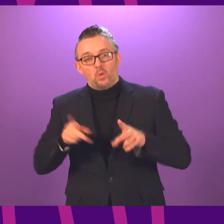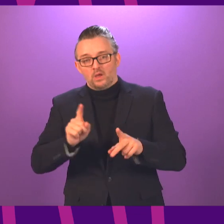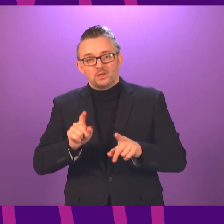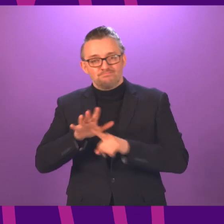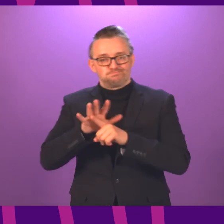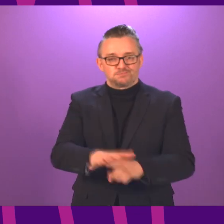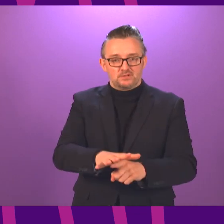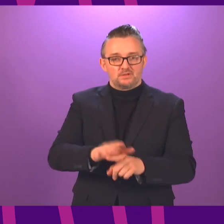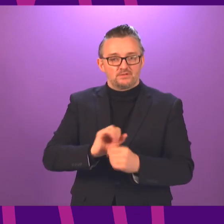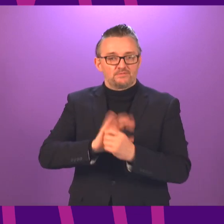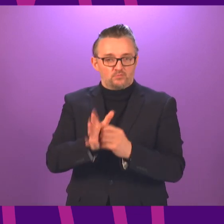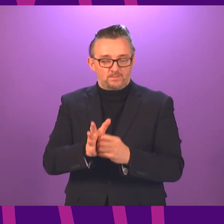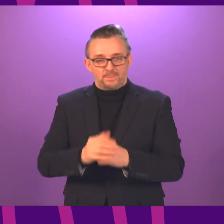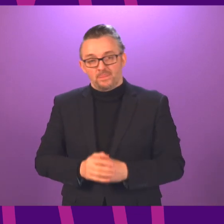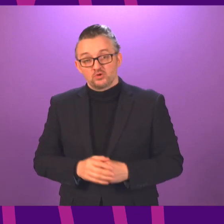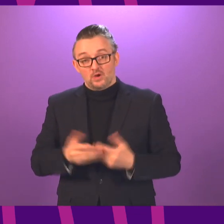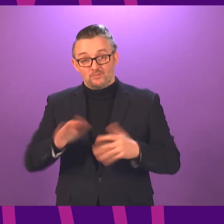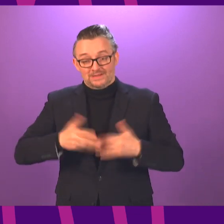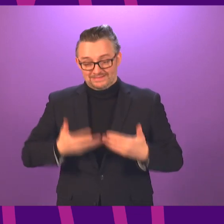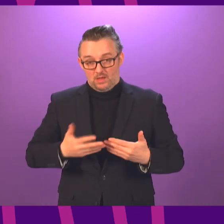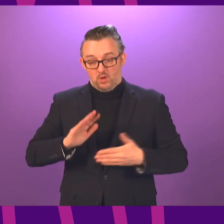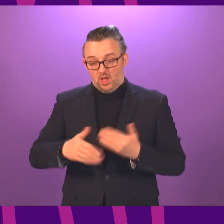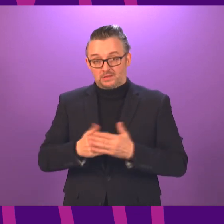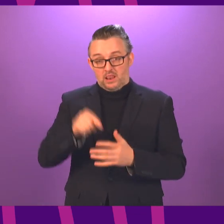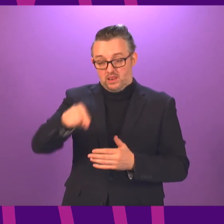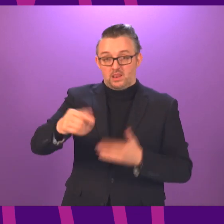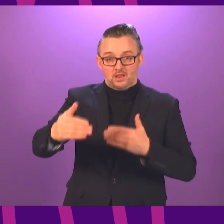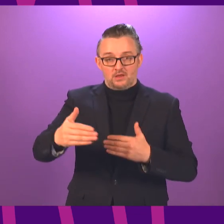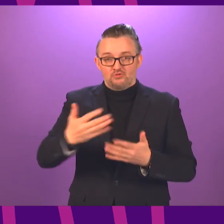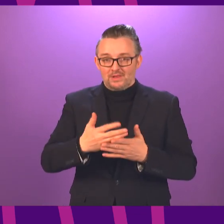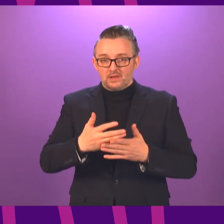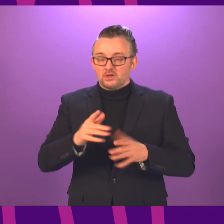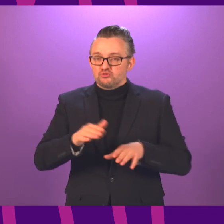However, the months between now and then will be something of a transition as we gradually